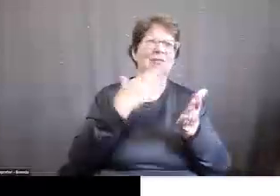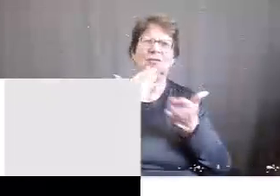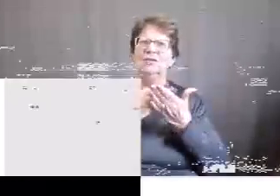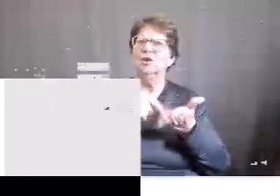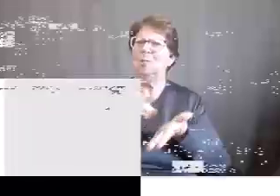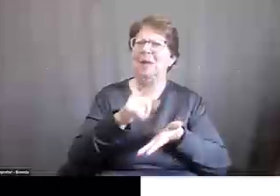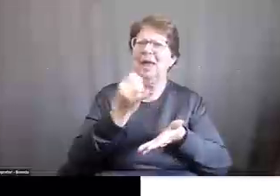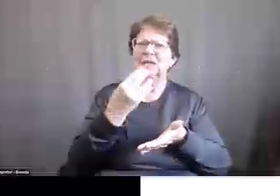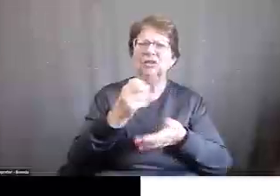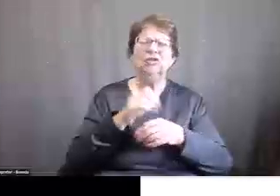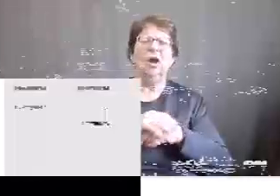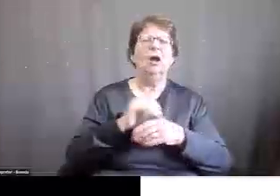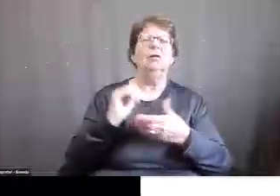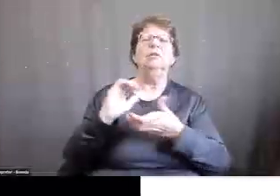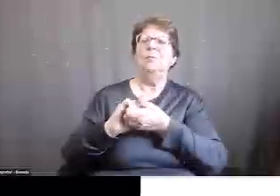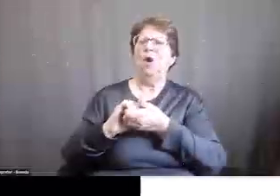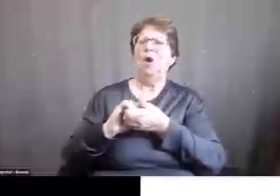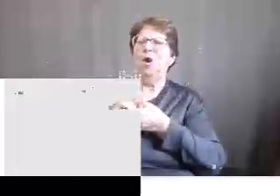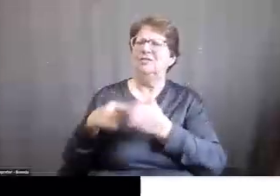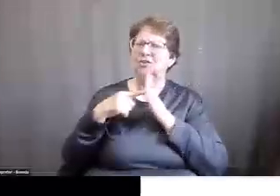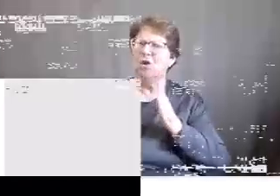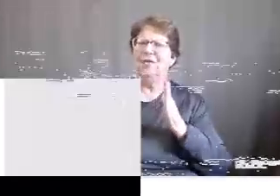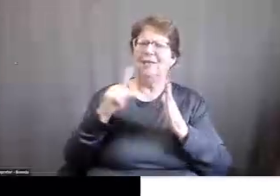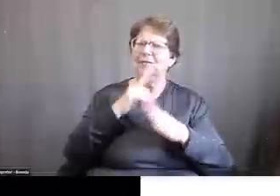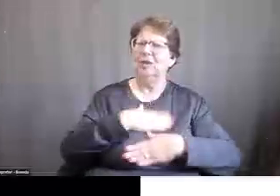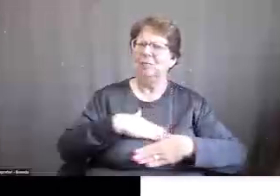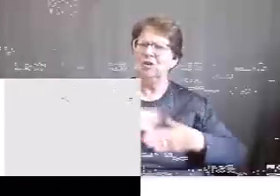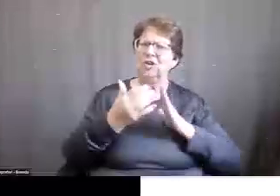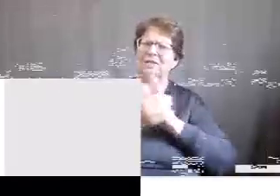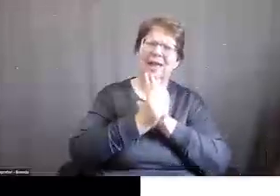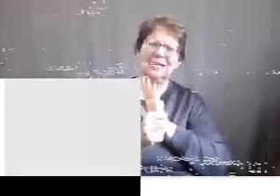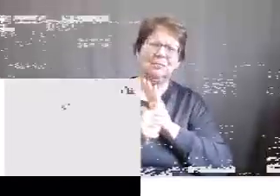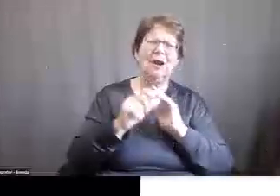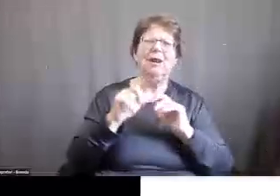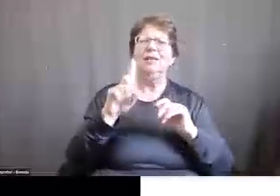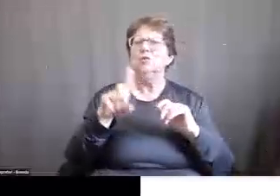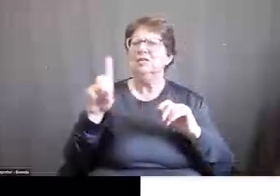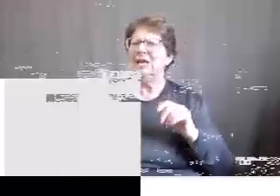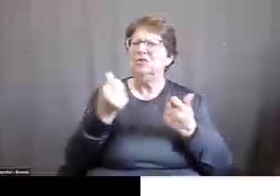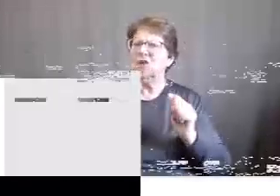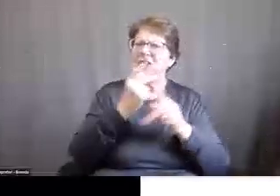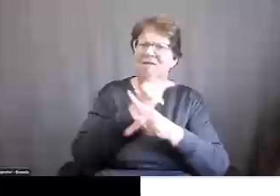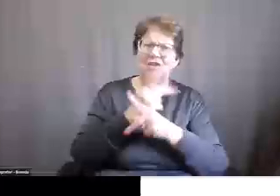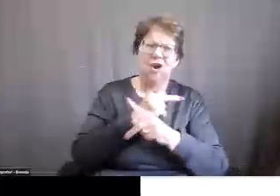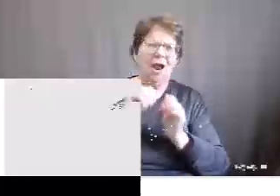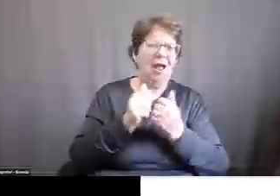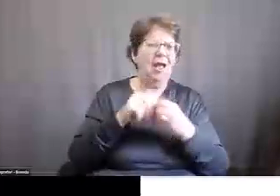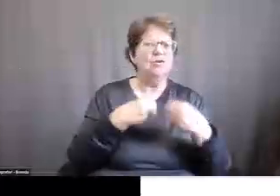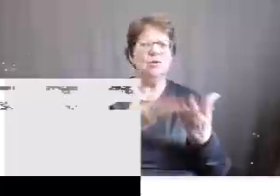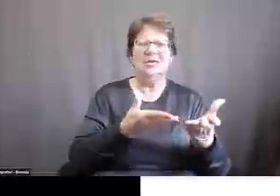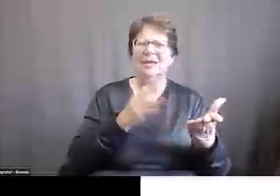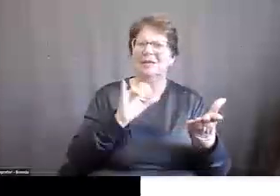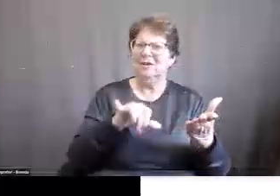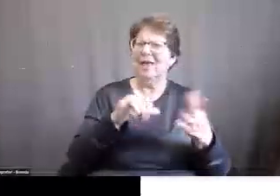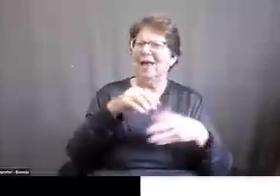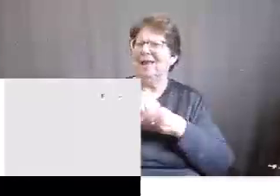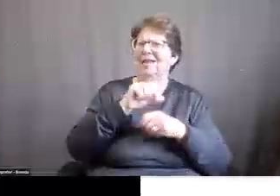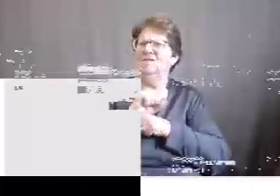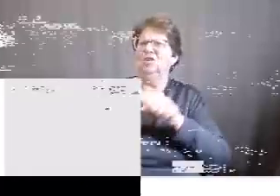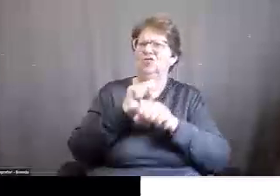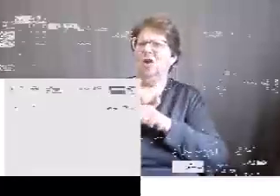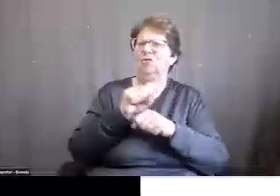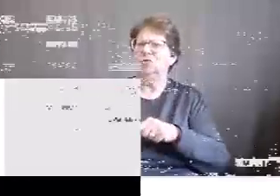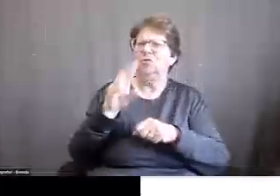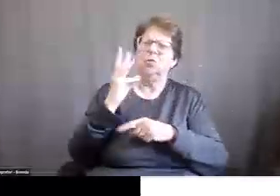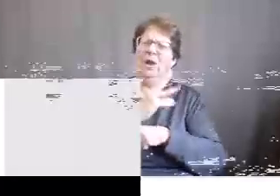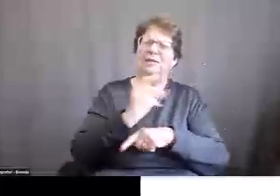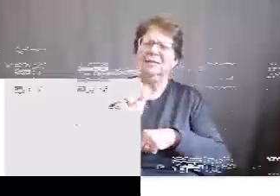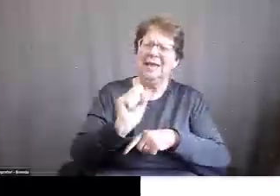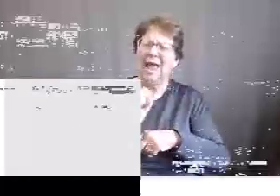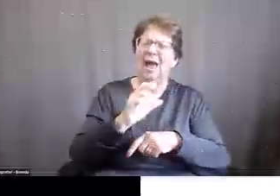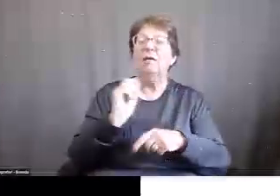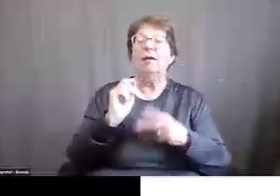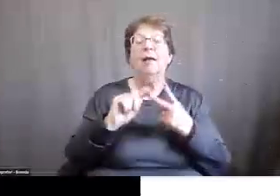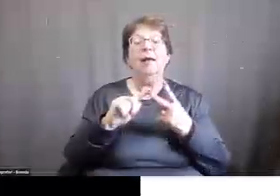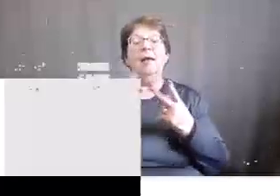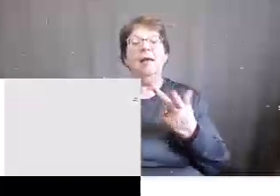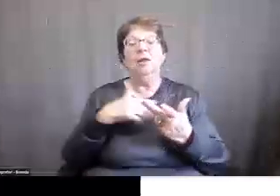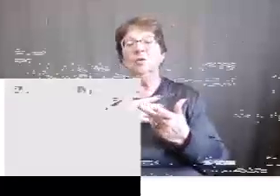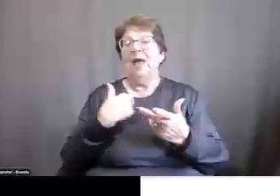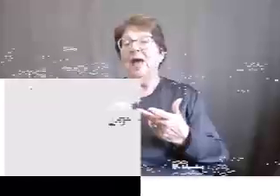Teresa Mosqueda: have shown us that they appreciate the expertise and the due diligence to try to figure out how to deliver this infrastructure to West Seattle, and as we have conversations with members